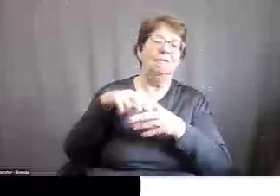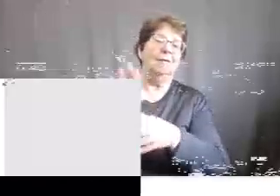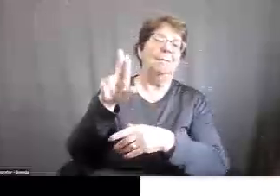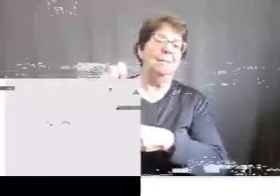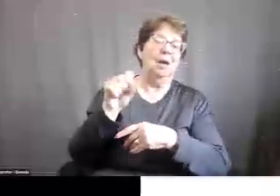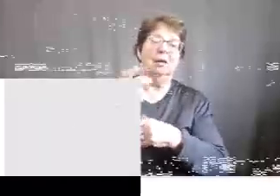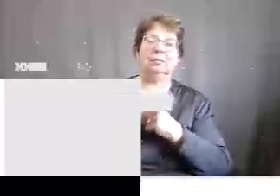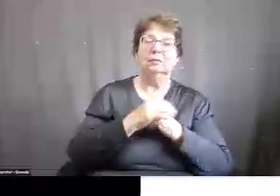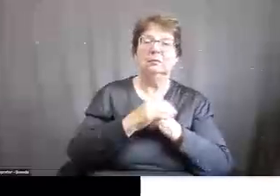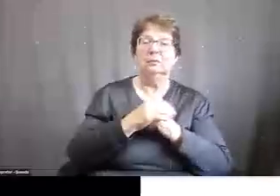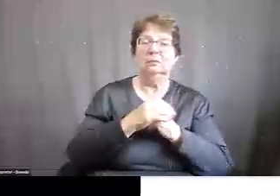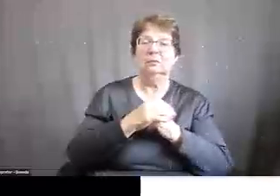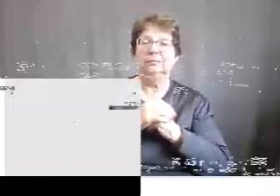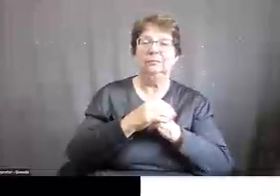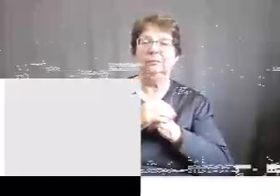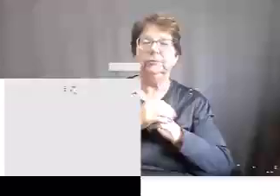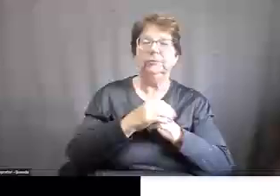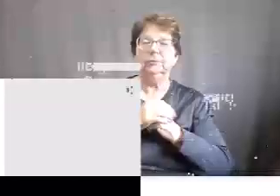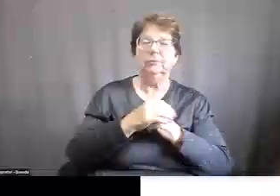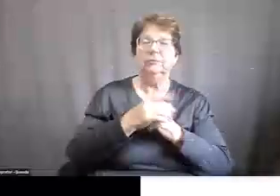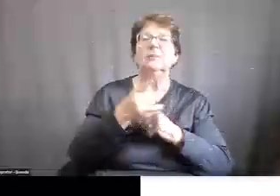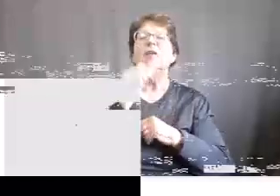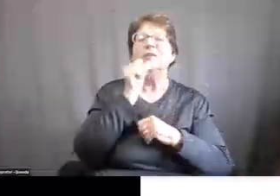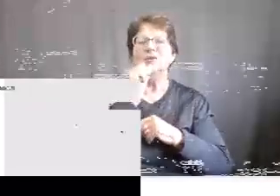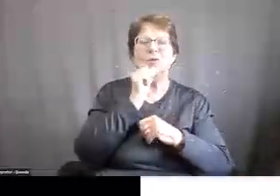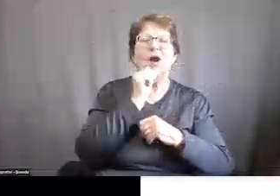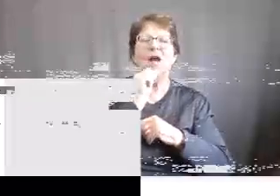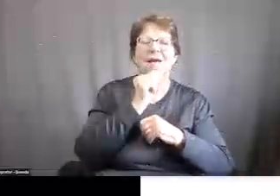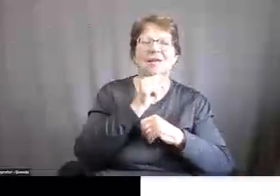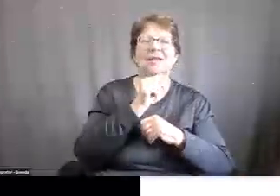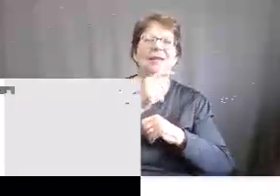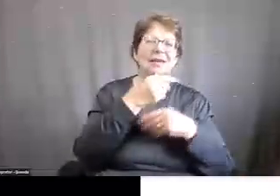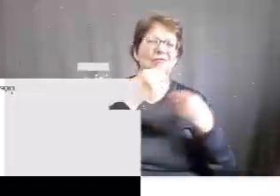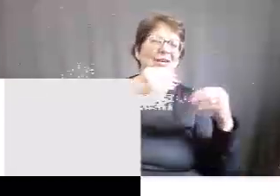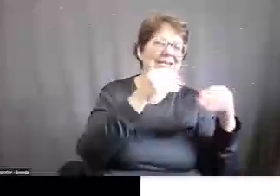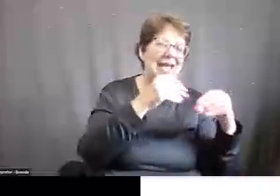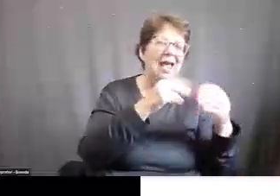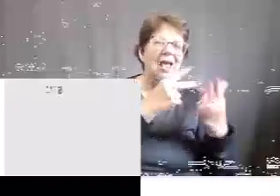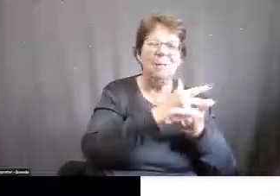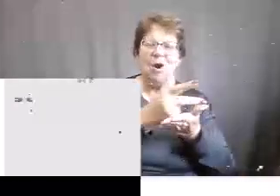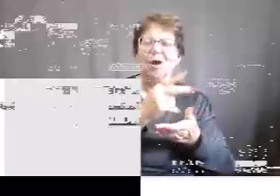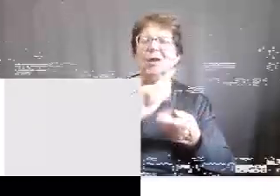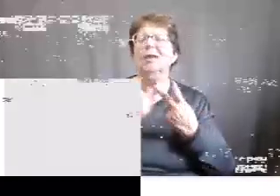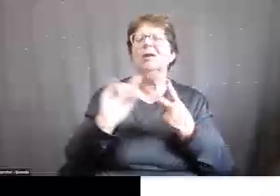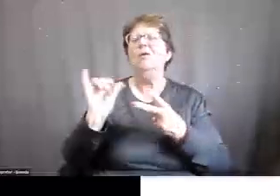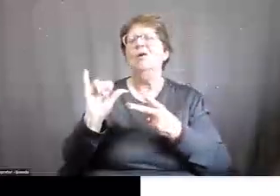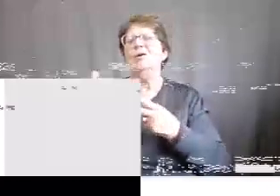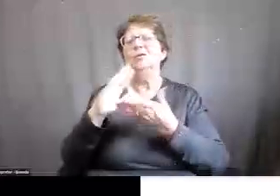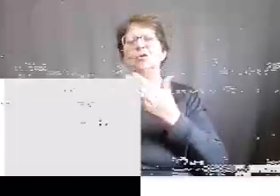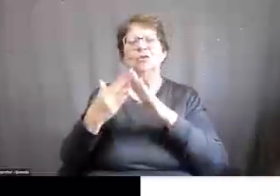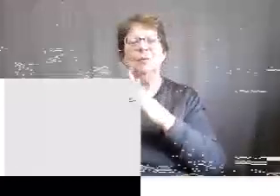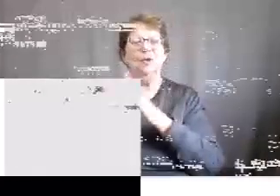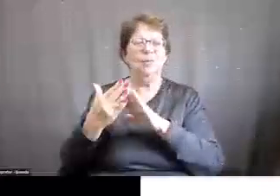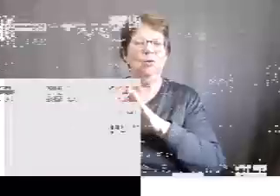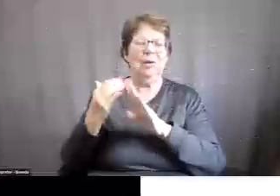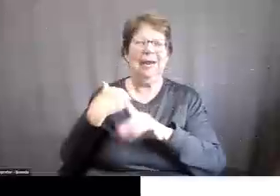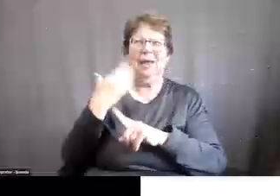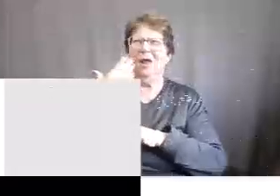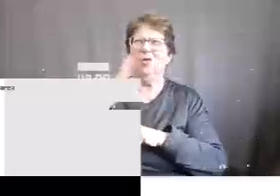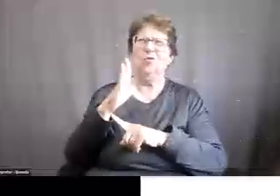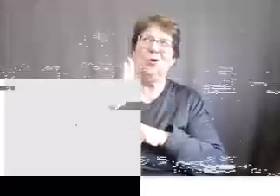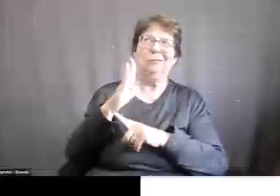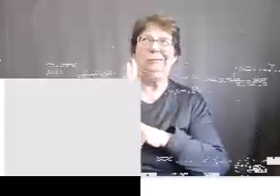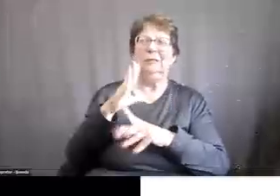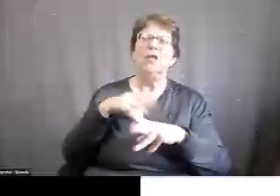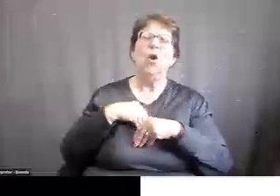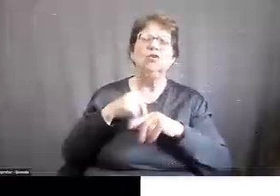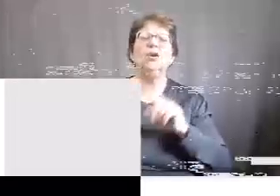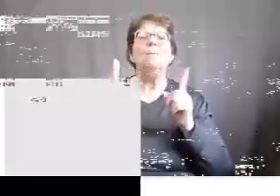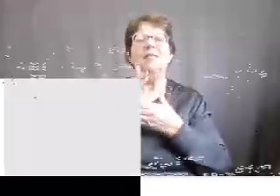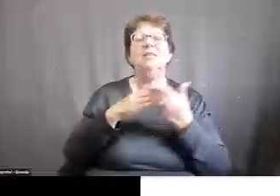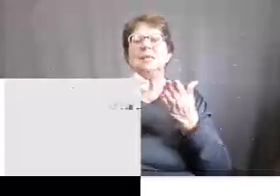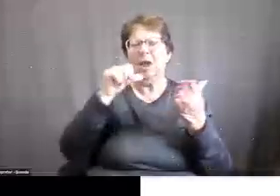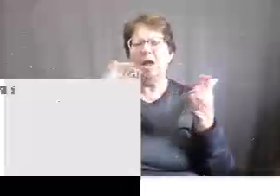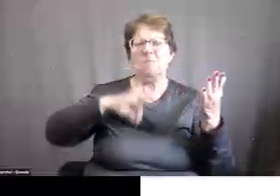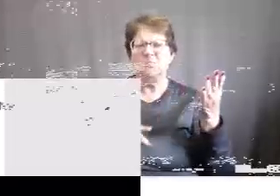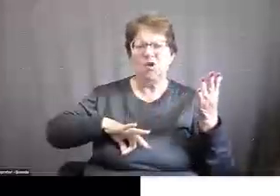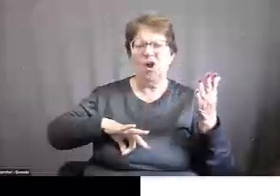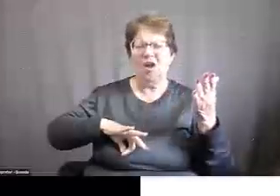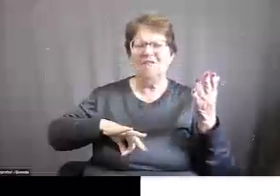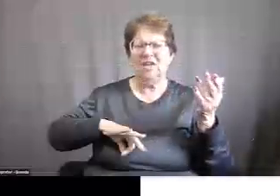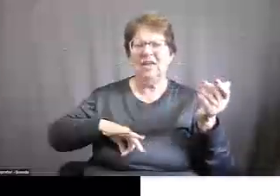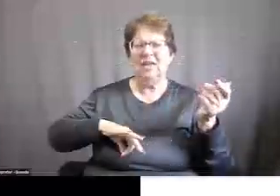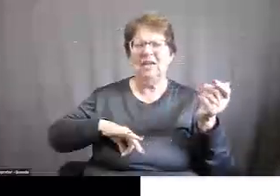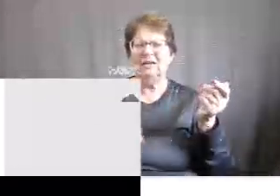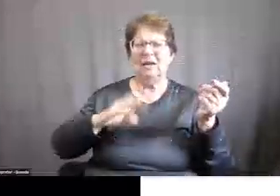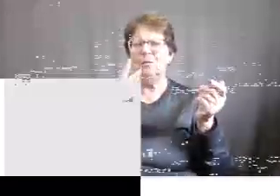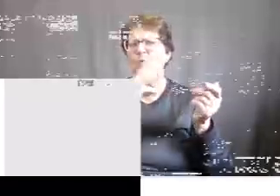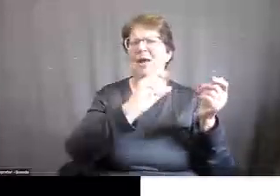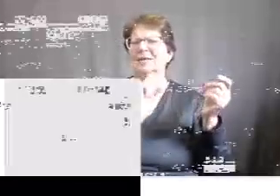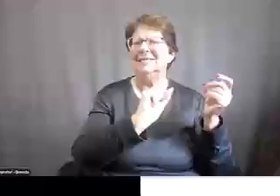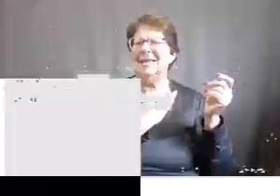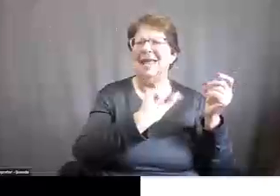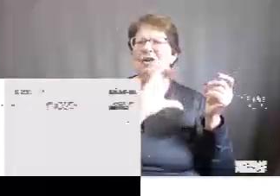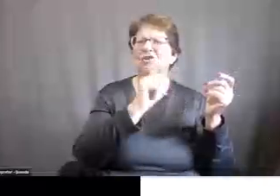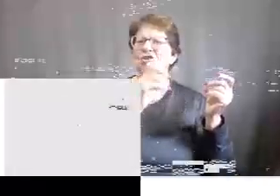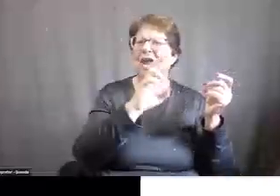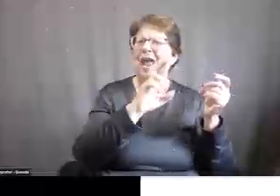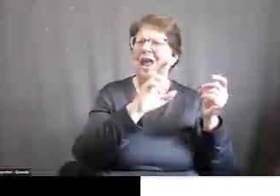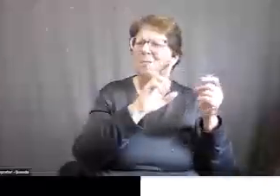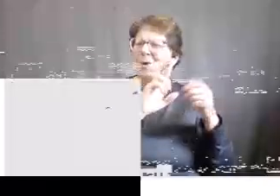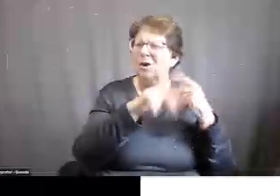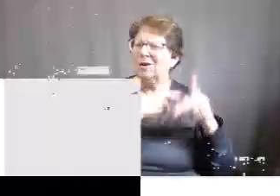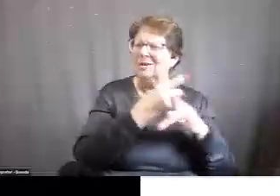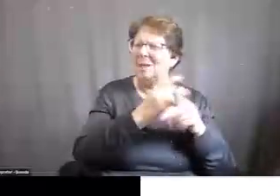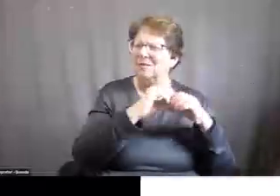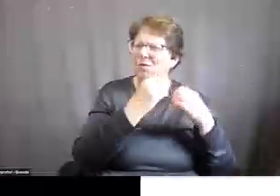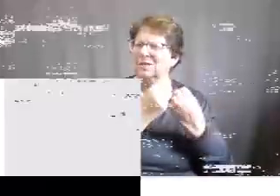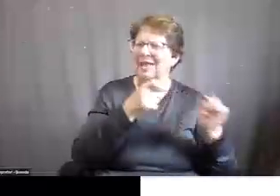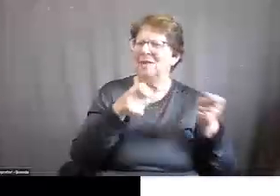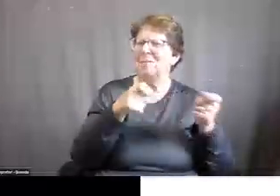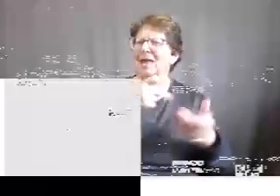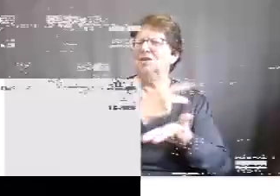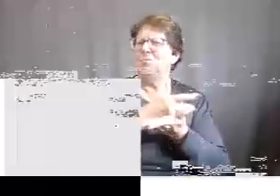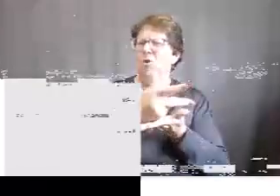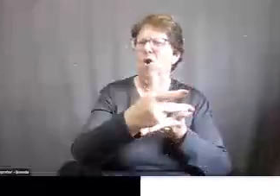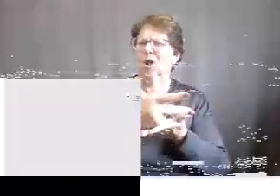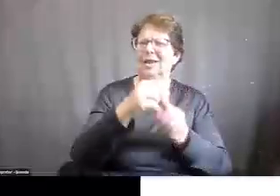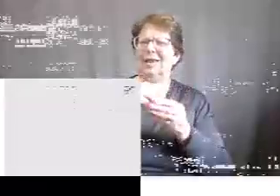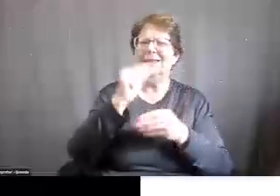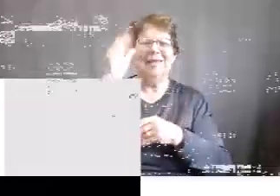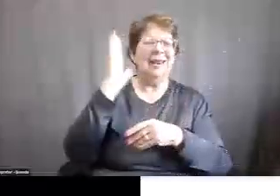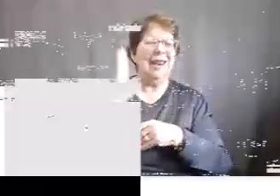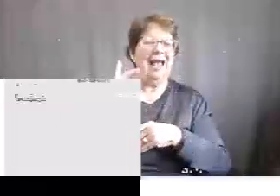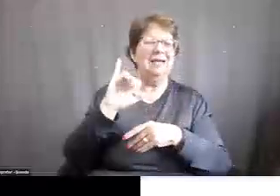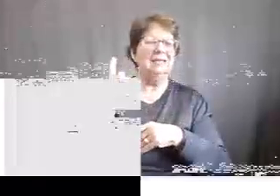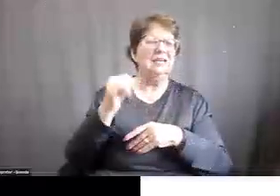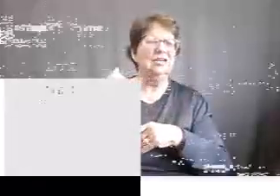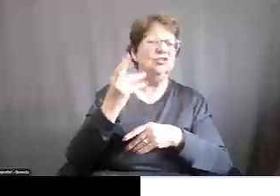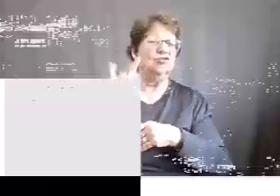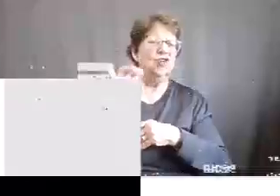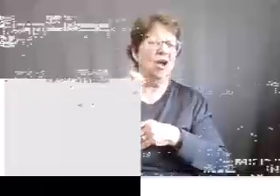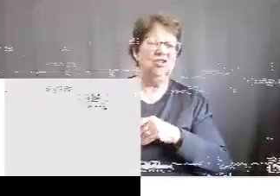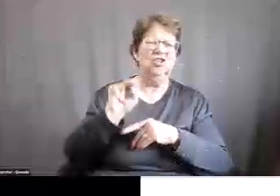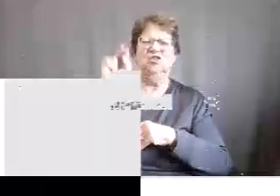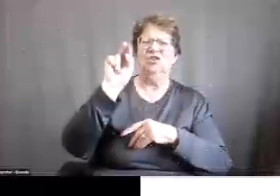Boardroom: there's… there's privately owned retail parking, there's also some community, and, and I don't quite know the ownership, but there's some non-profit, West Seattle Chamber type of organizations that manage parking in the, in the Alaska Junction, just north of Alaska, very near the station.